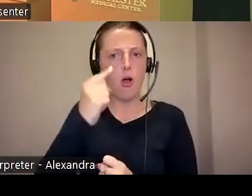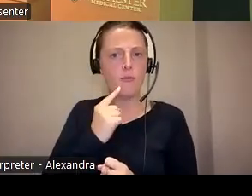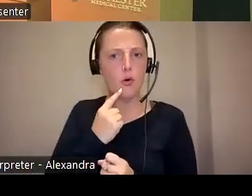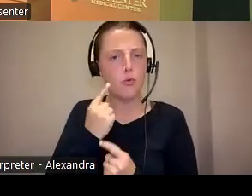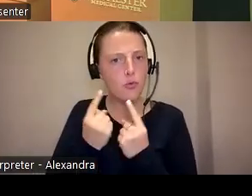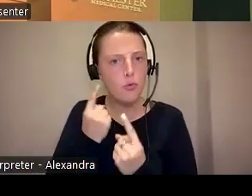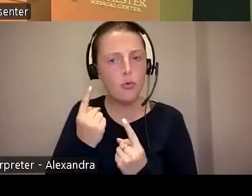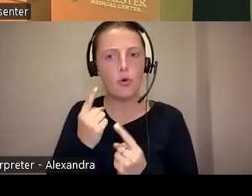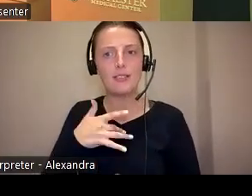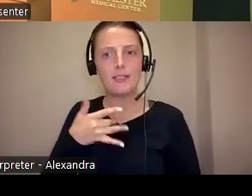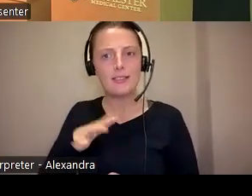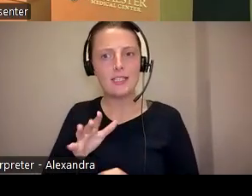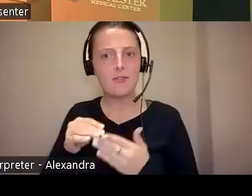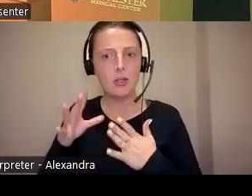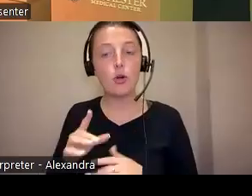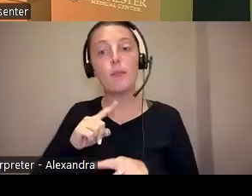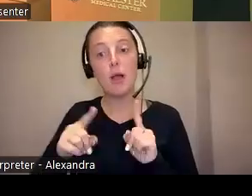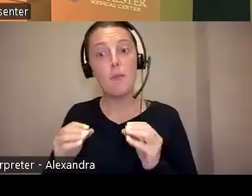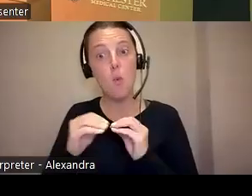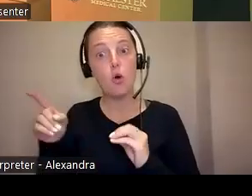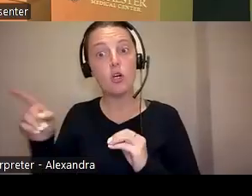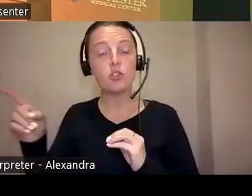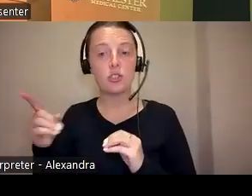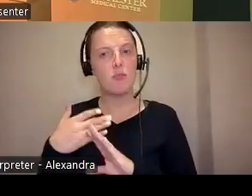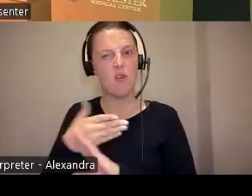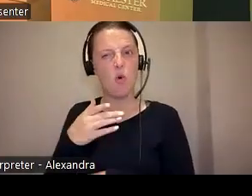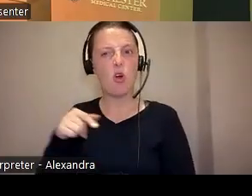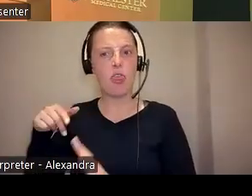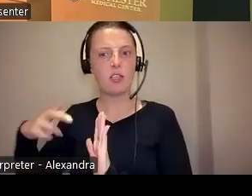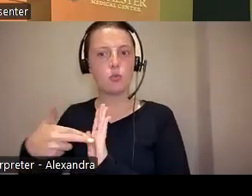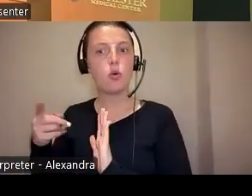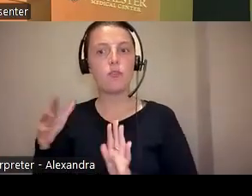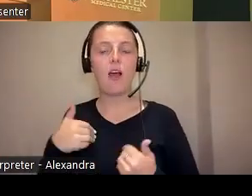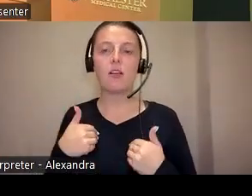prior to assuming this role, she has had actually quite a bit of clinical and leadership experience